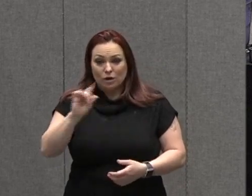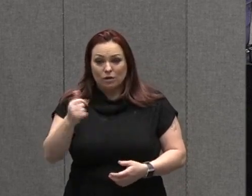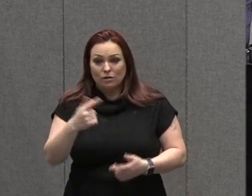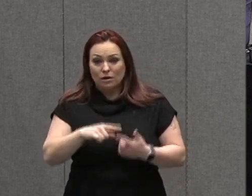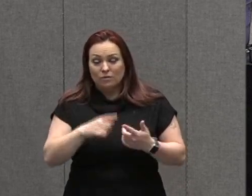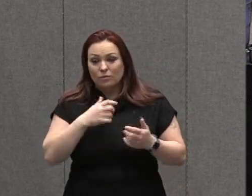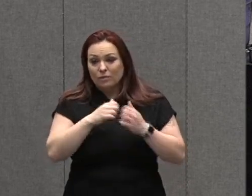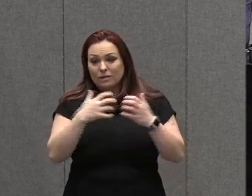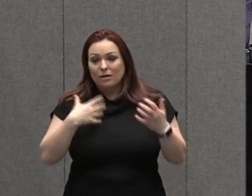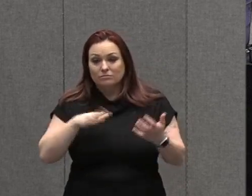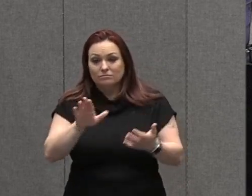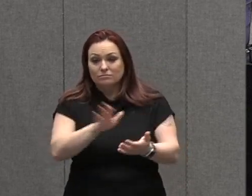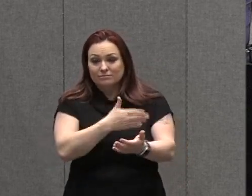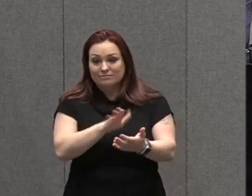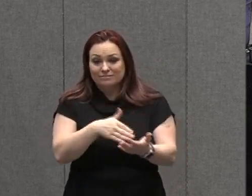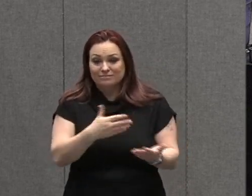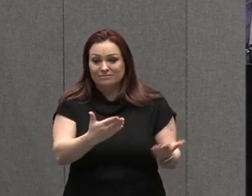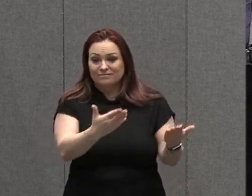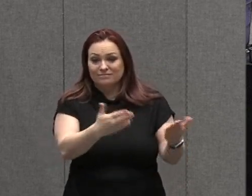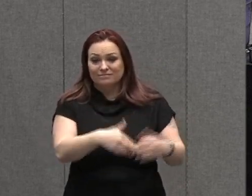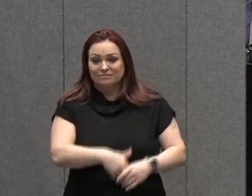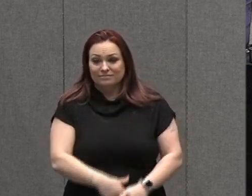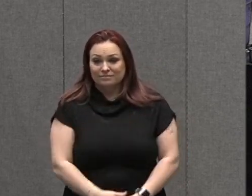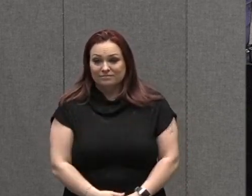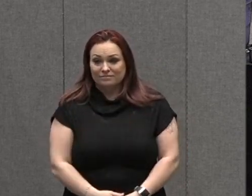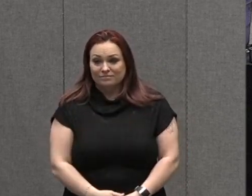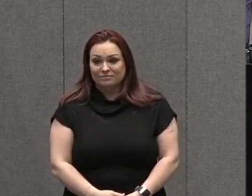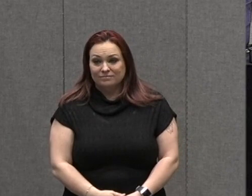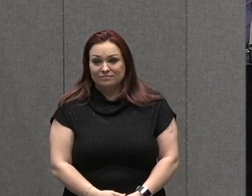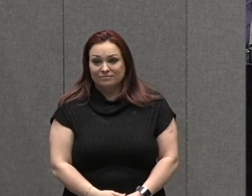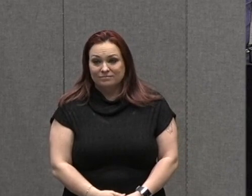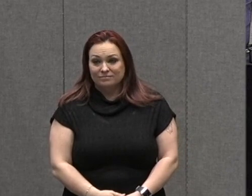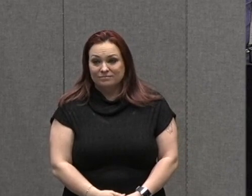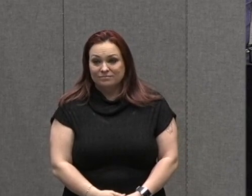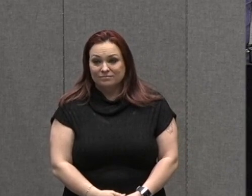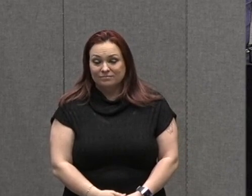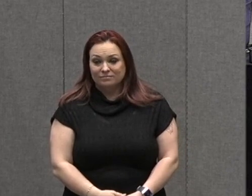We're done saying it. (playing to the rhythm)